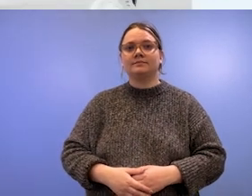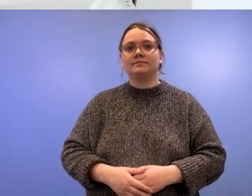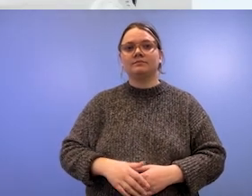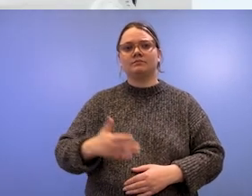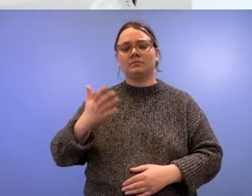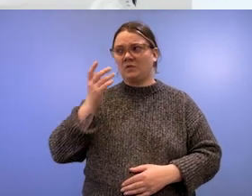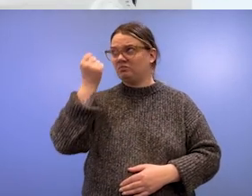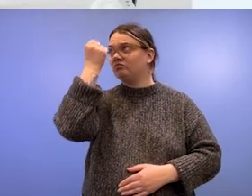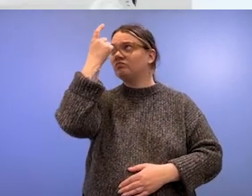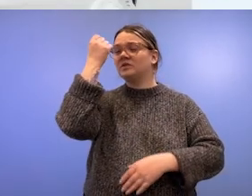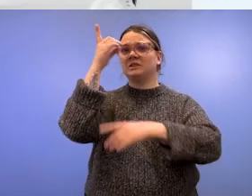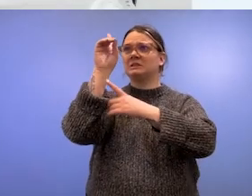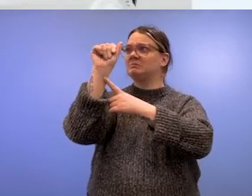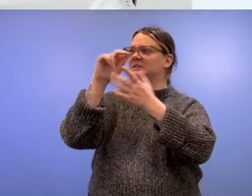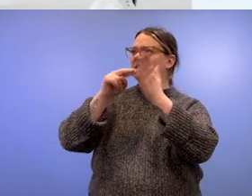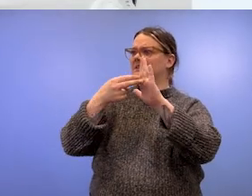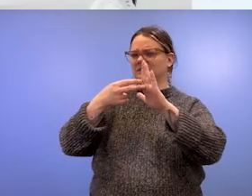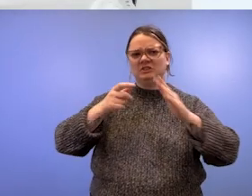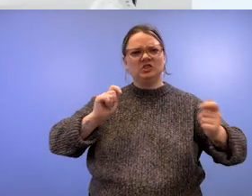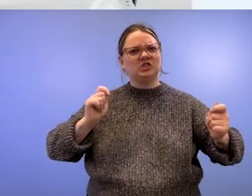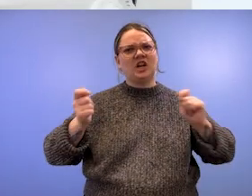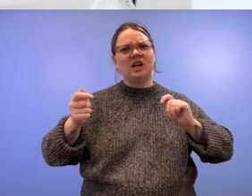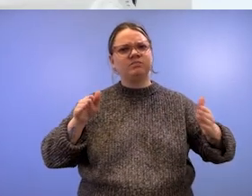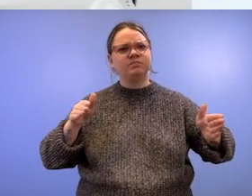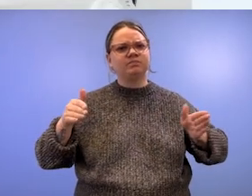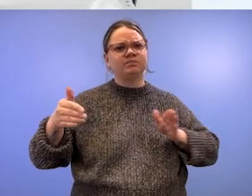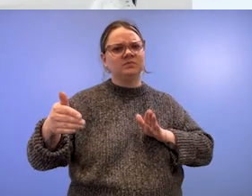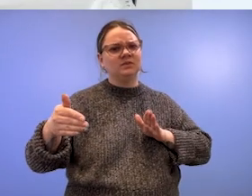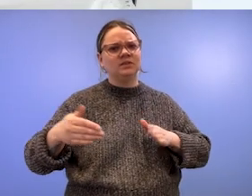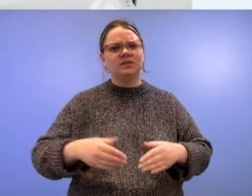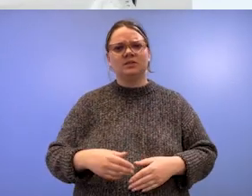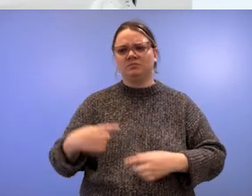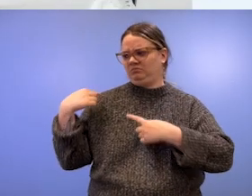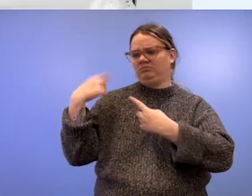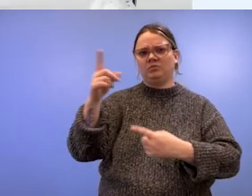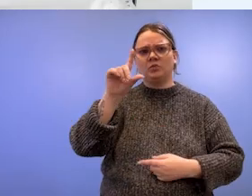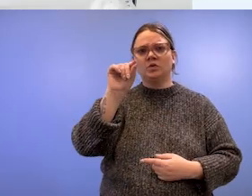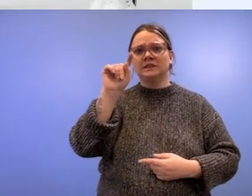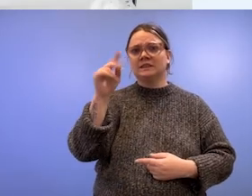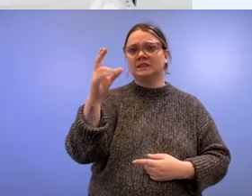So our understanding of disability is shifting. So for most of the 20th century, the medical